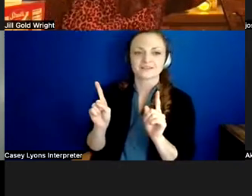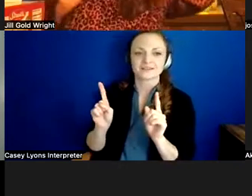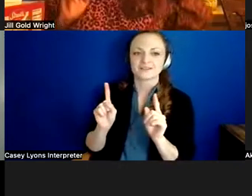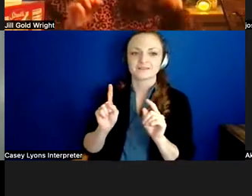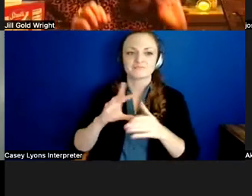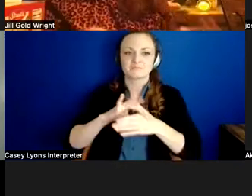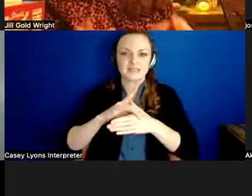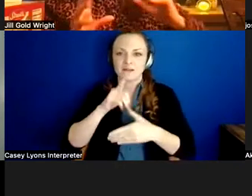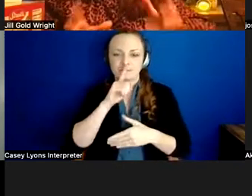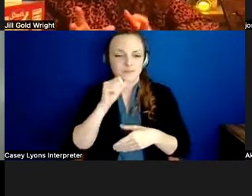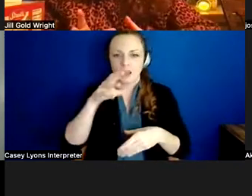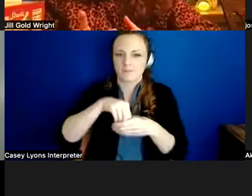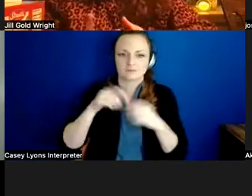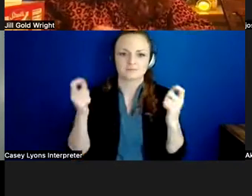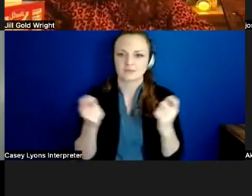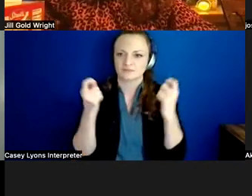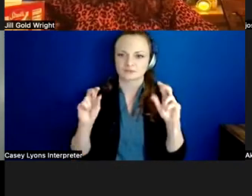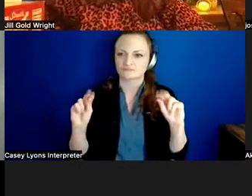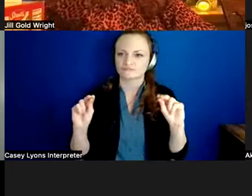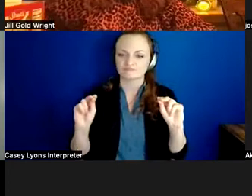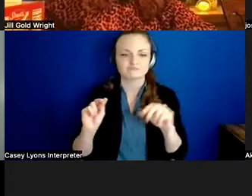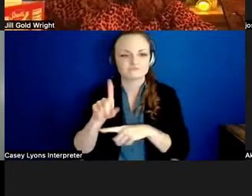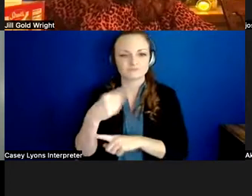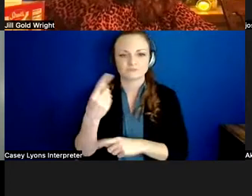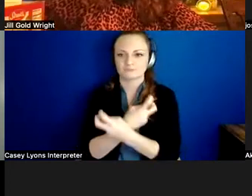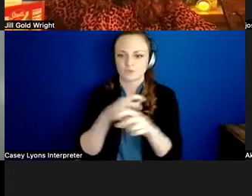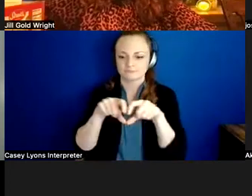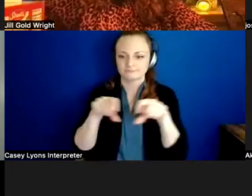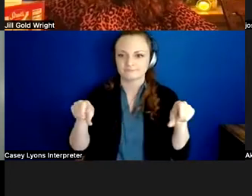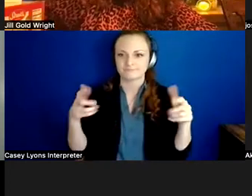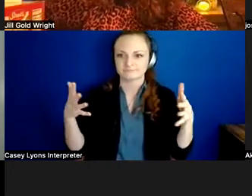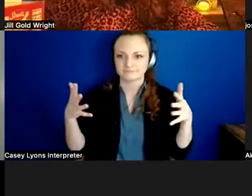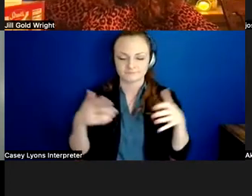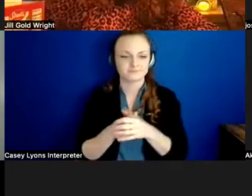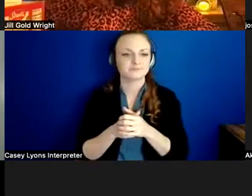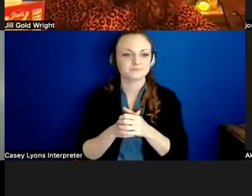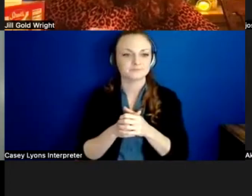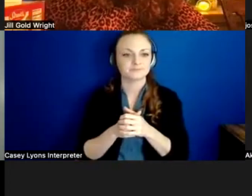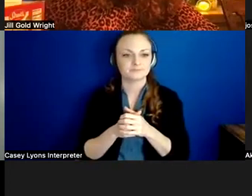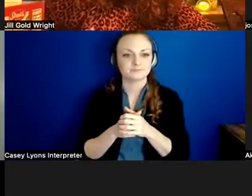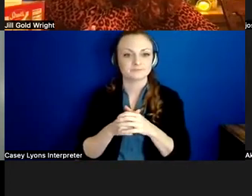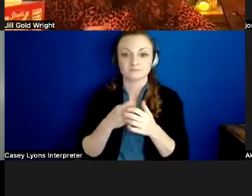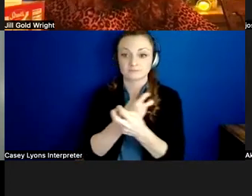So it's just the bone. 19:31:02 The and I get it from a from the